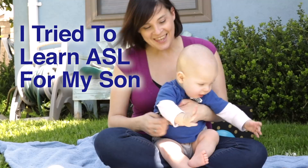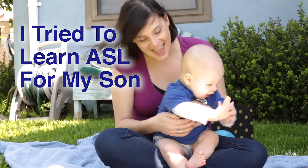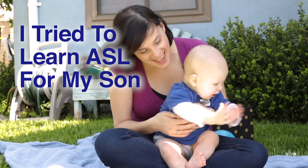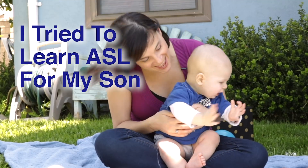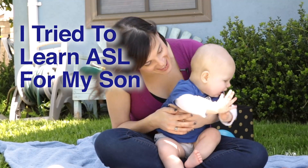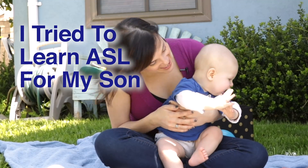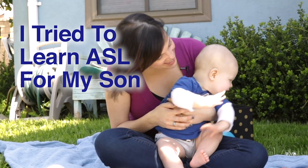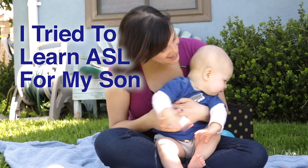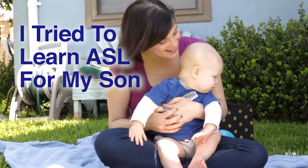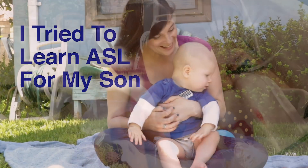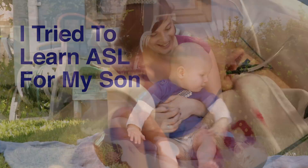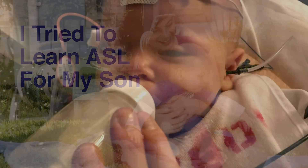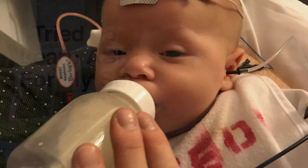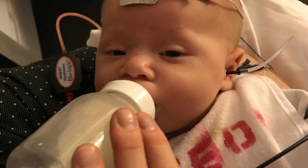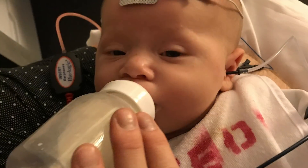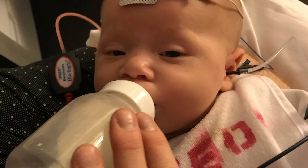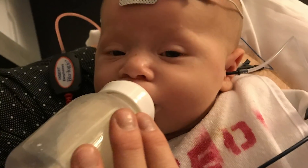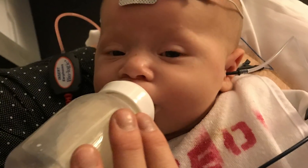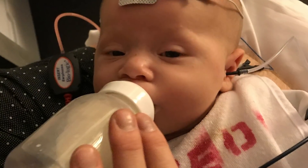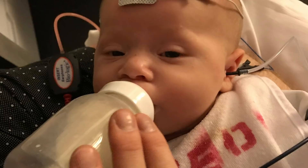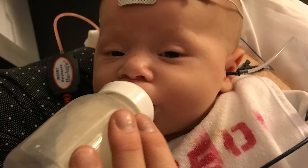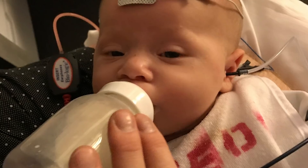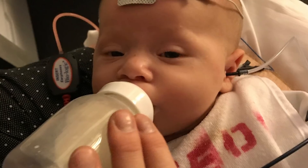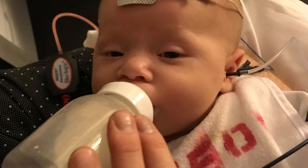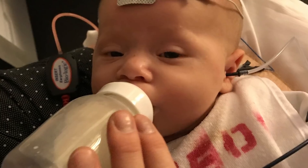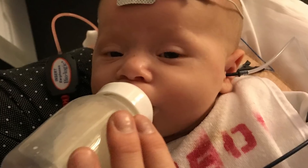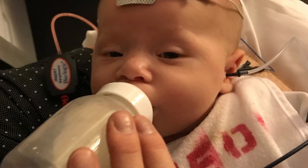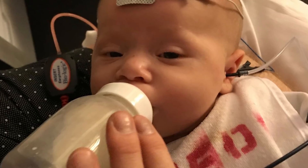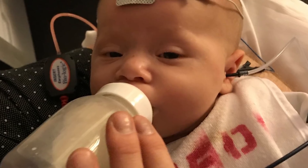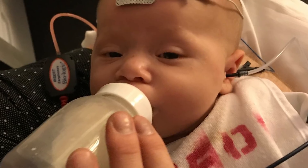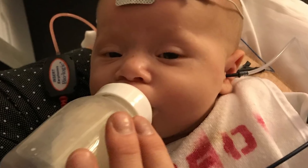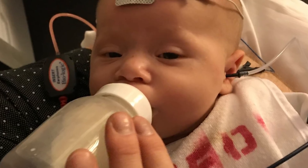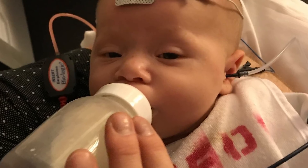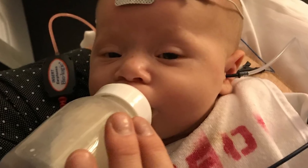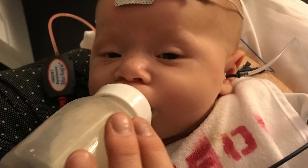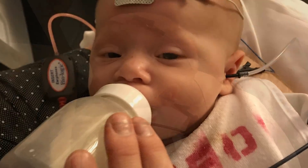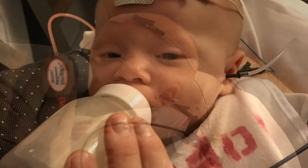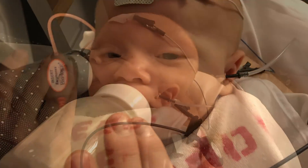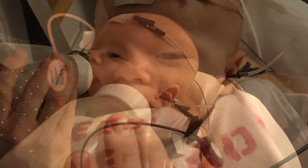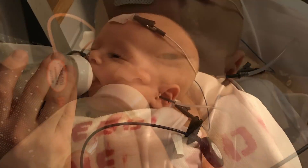Yay! When Rafael was born, he failed his newborn hearing screening at the hospital.